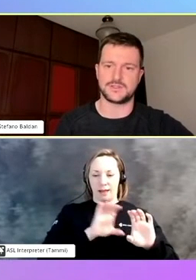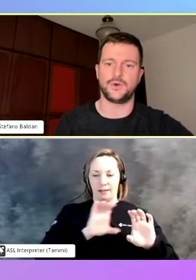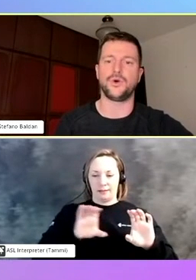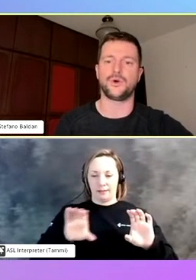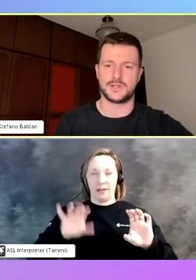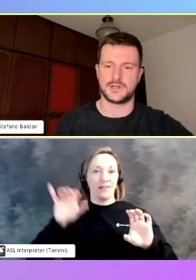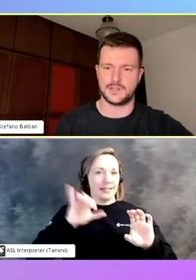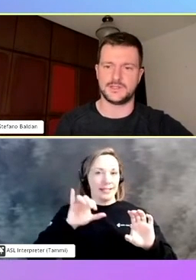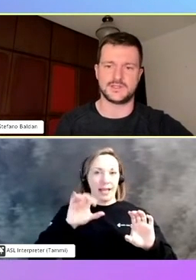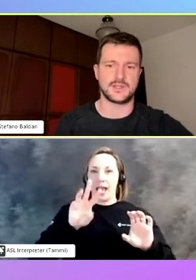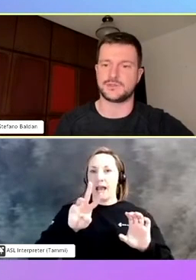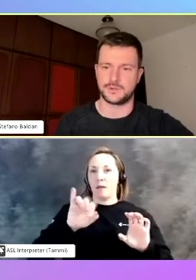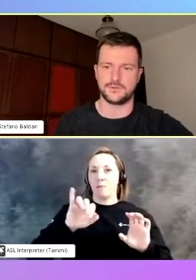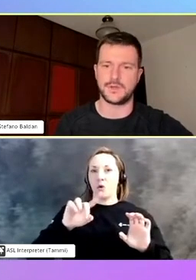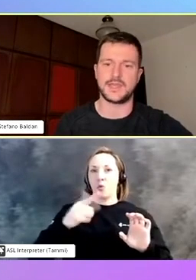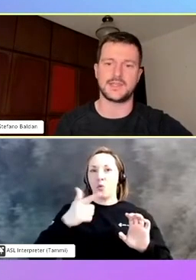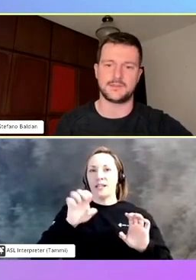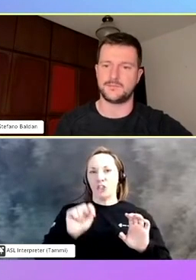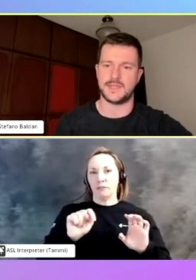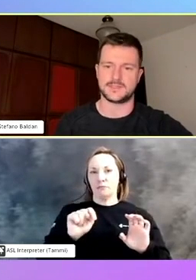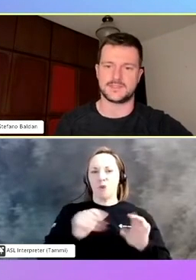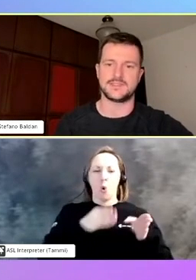So how do we approach accessibility